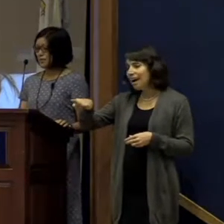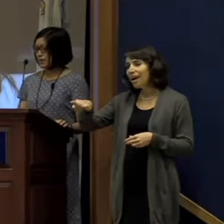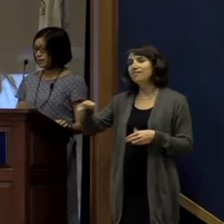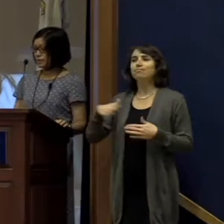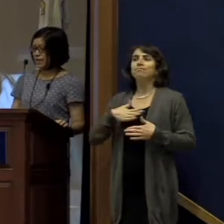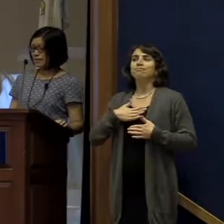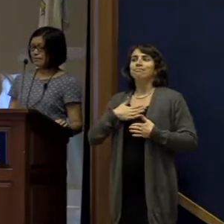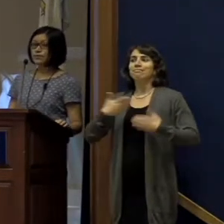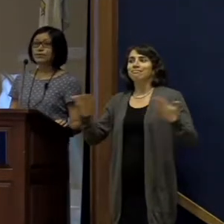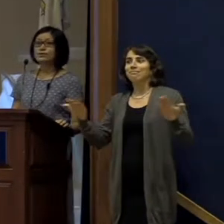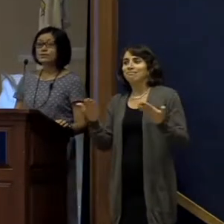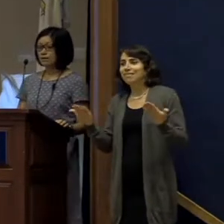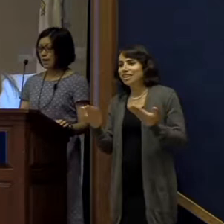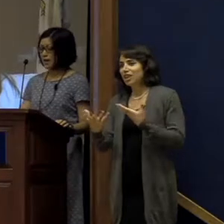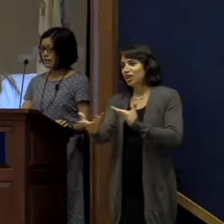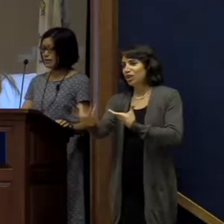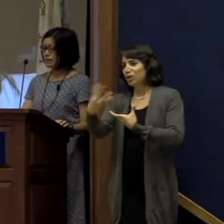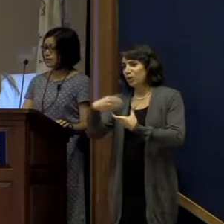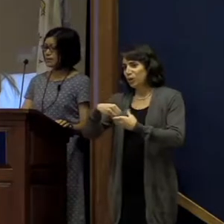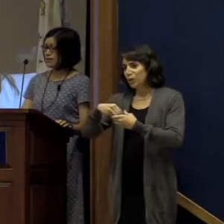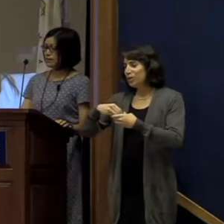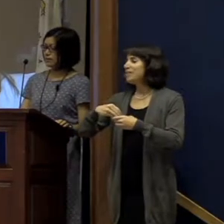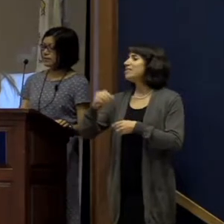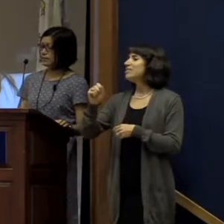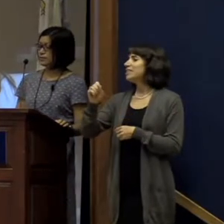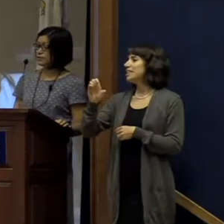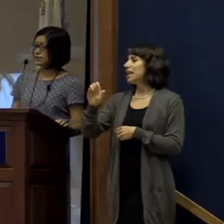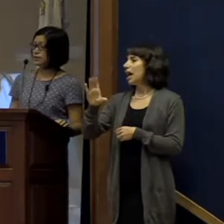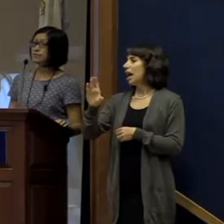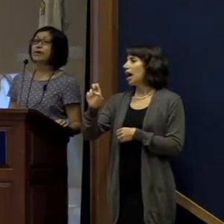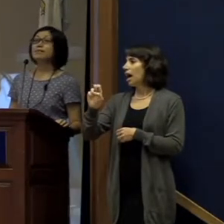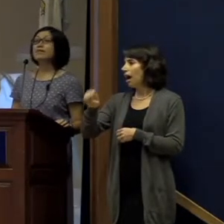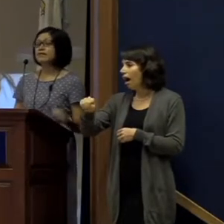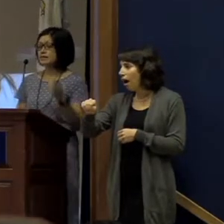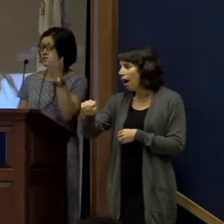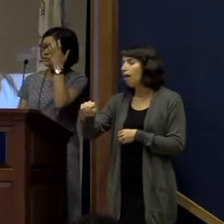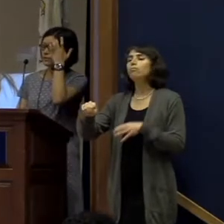I hope to share some thoughts on how historically minoritized youth and primarily these are youth of color